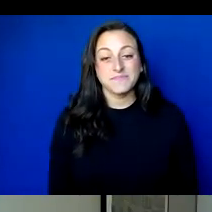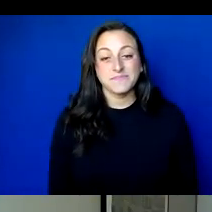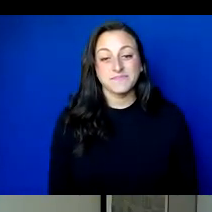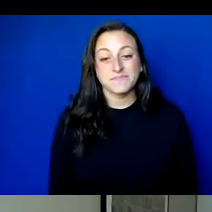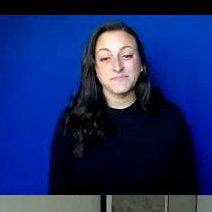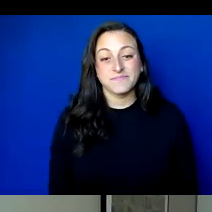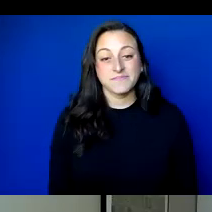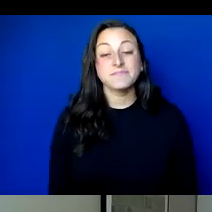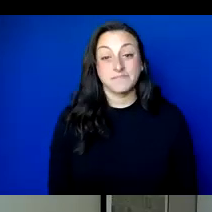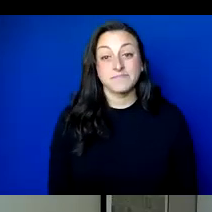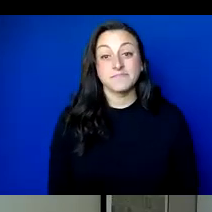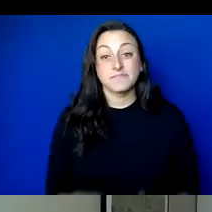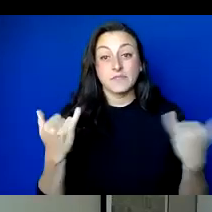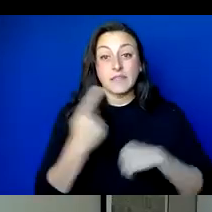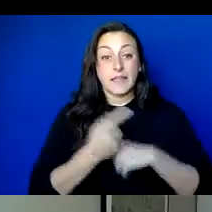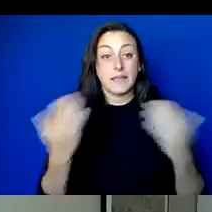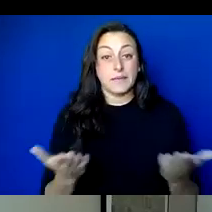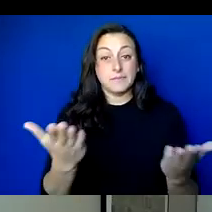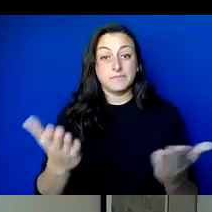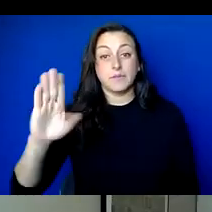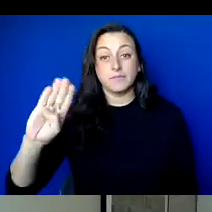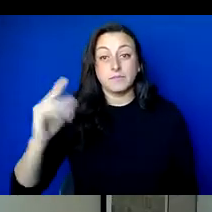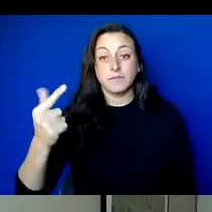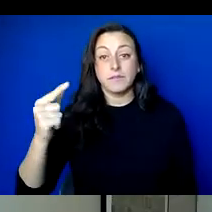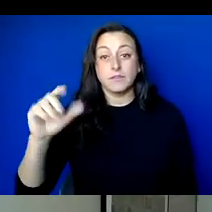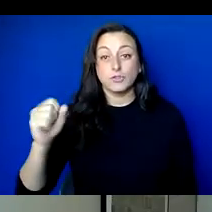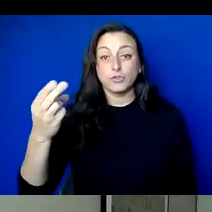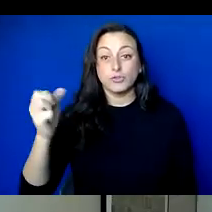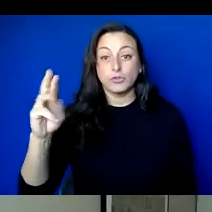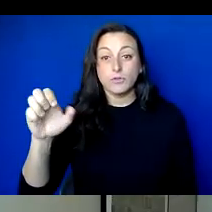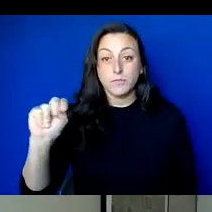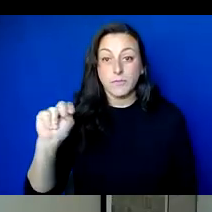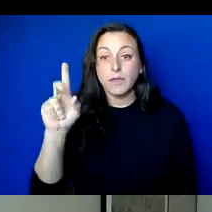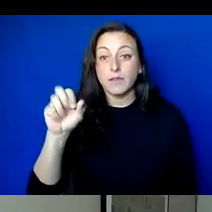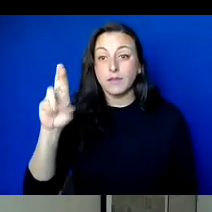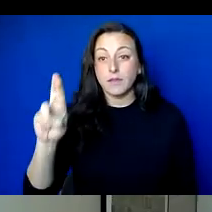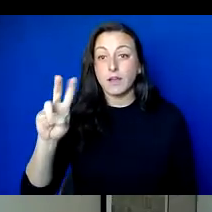So today with us, we have Brigadier General Scott Sherman, Dr. Rachel Herlihy, state epidemiologist